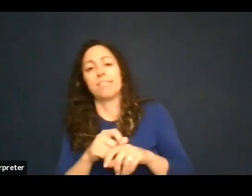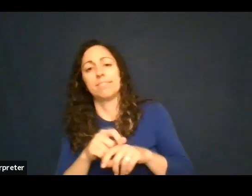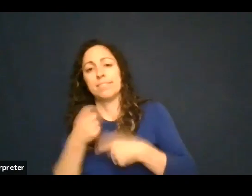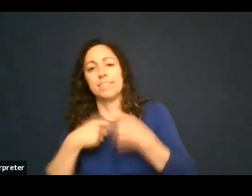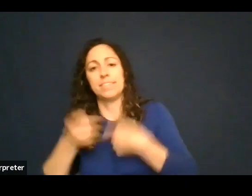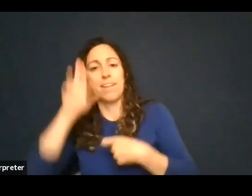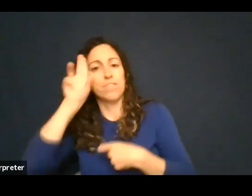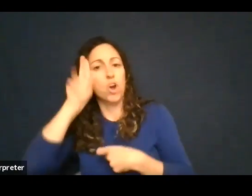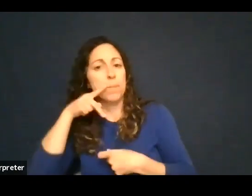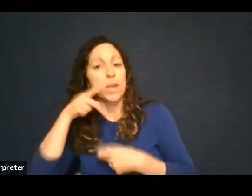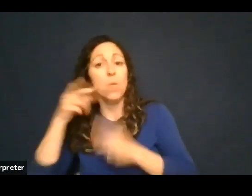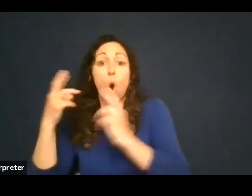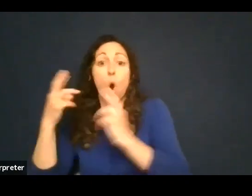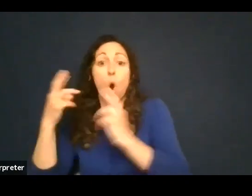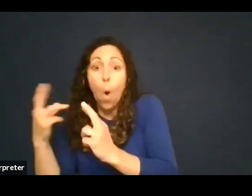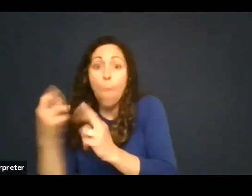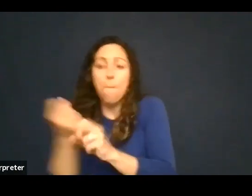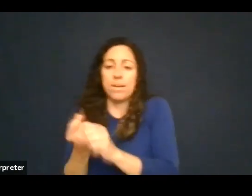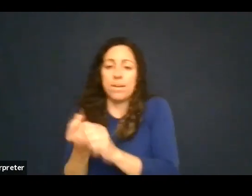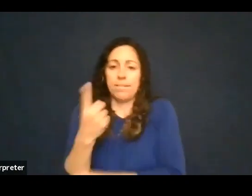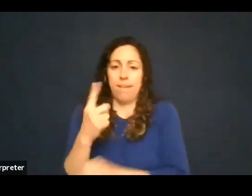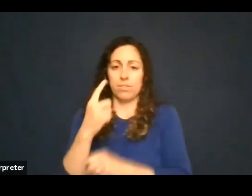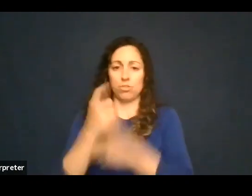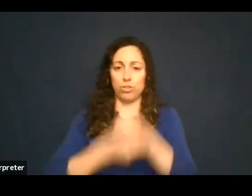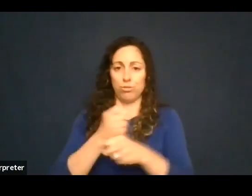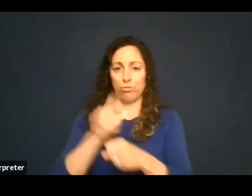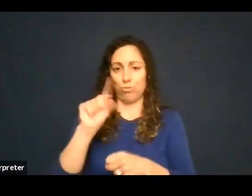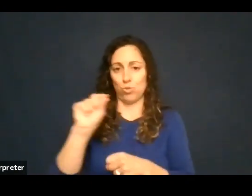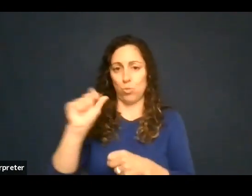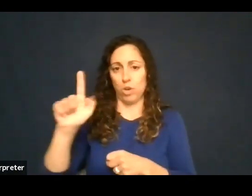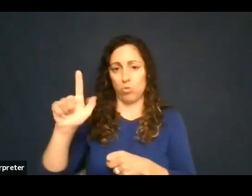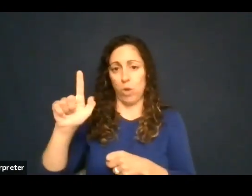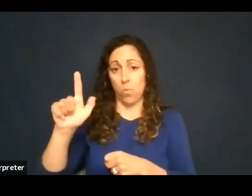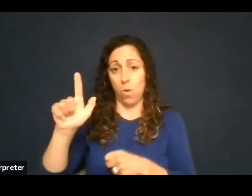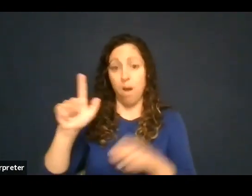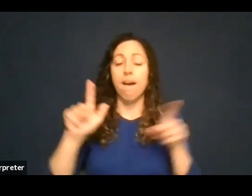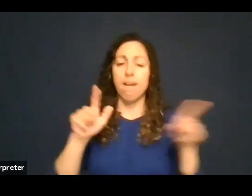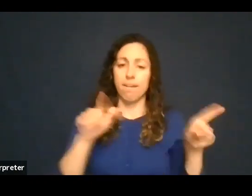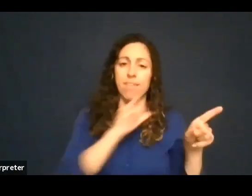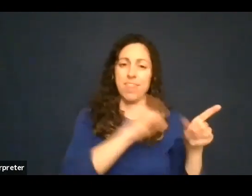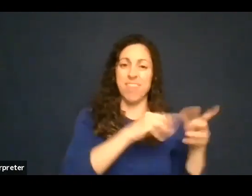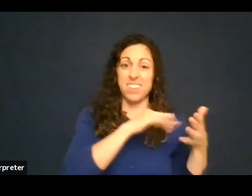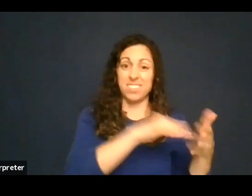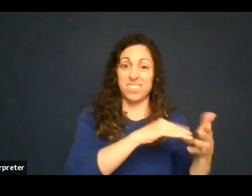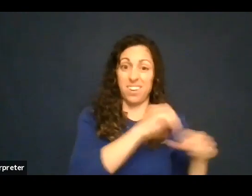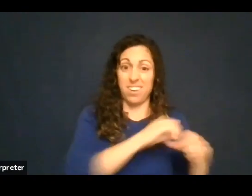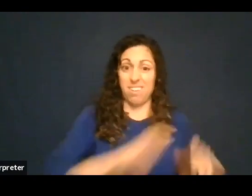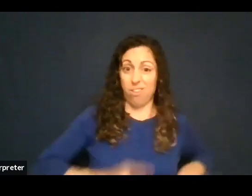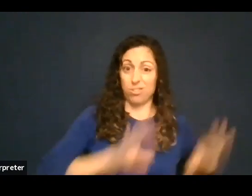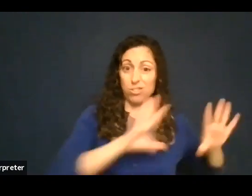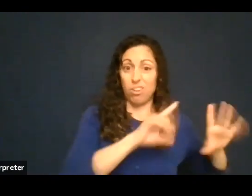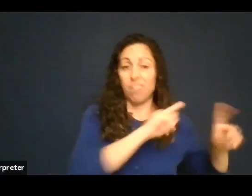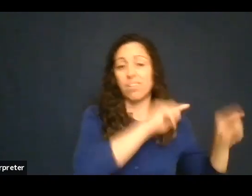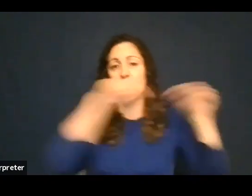But that's an example where Usher syndrome patients are the first to get that treatment.